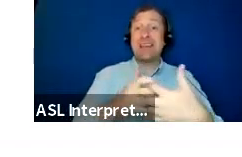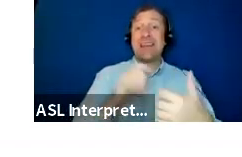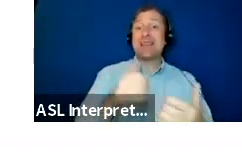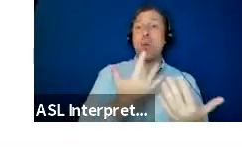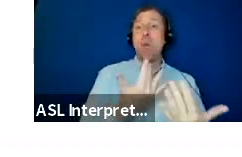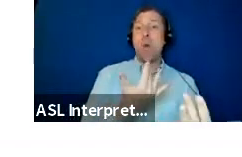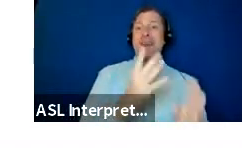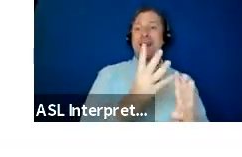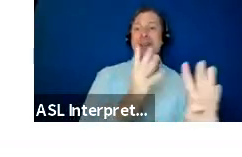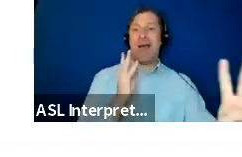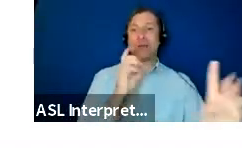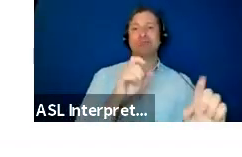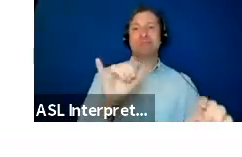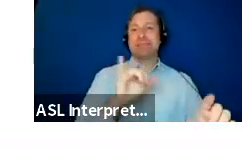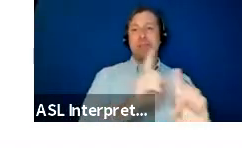and also in terms of the actual audition itself.